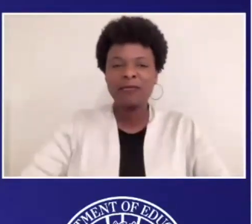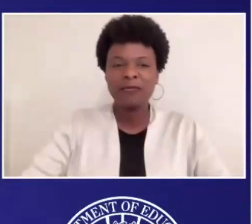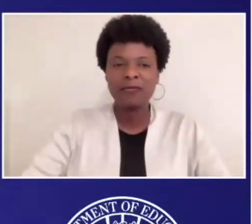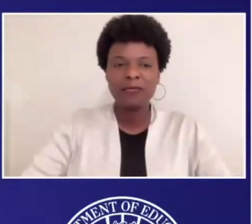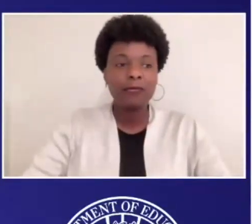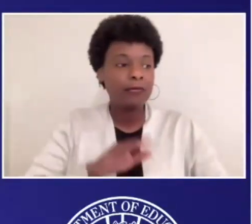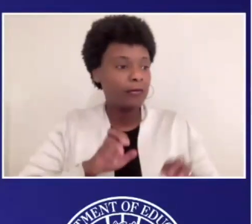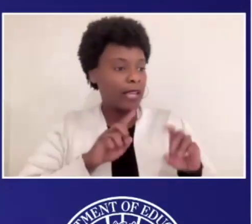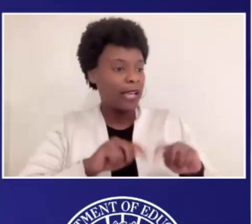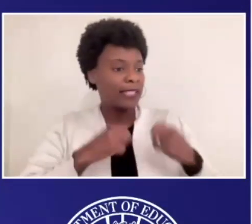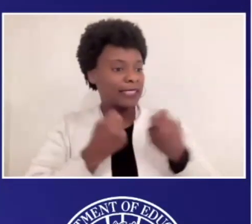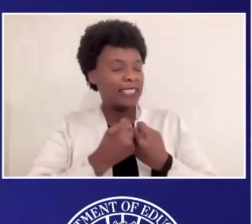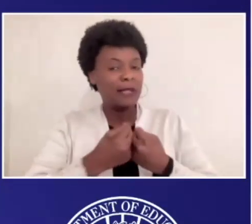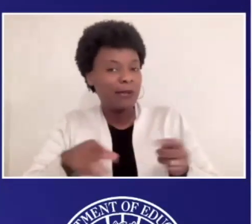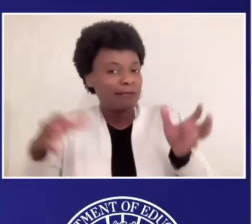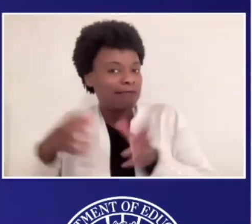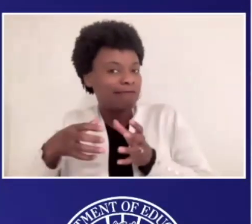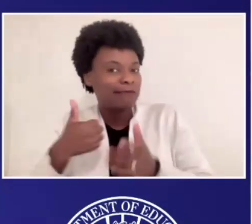Ed team, we are meeting in a huddle. Sorry.